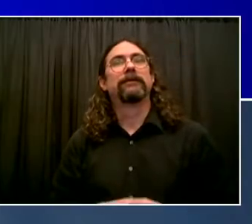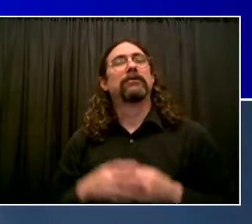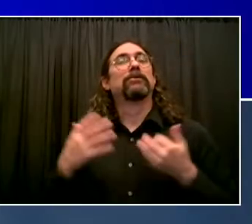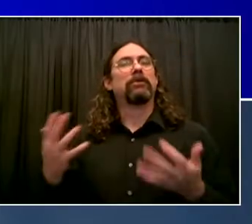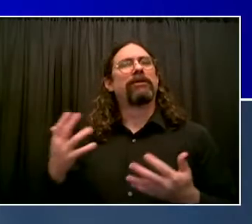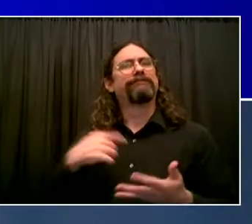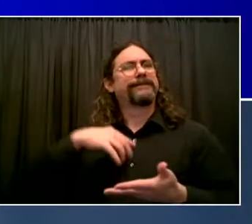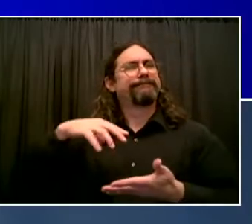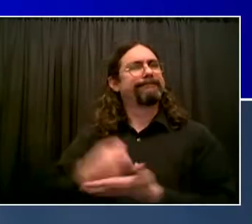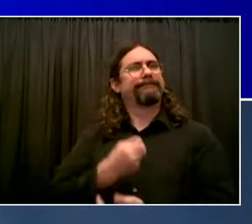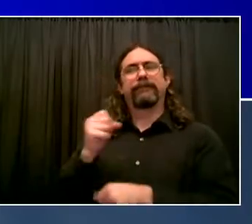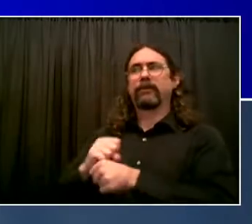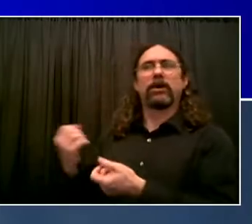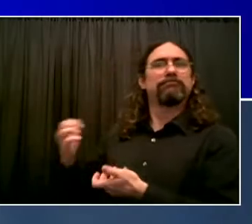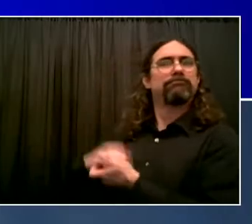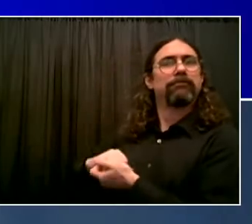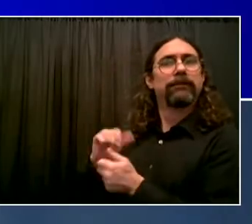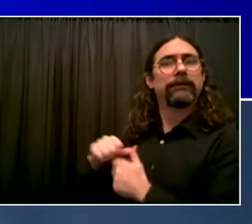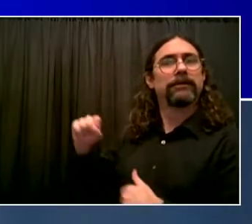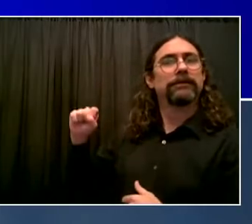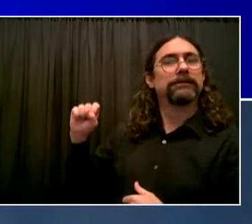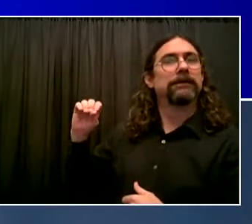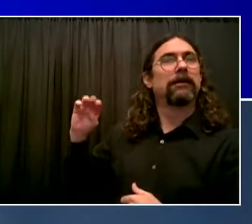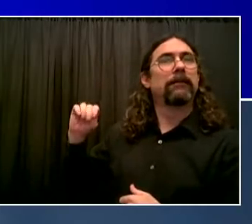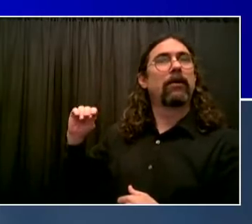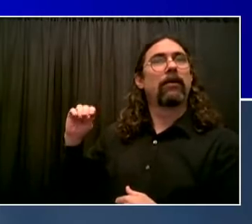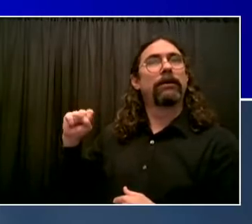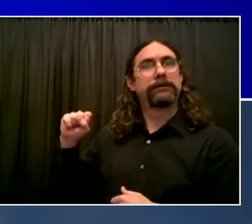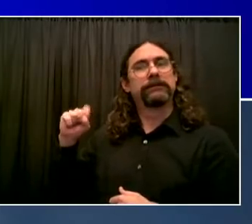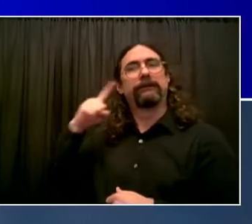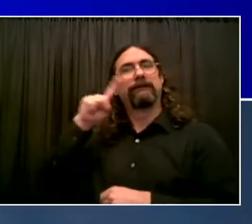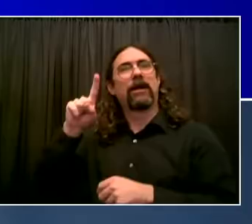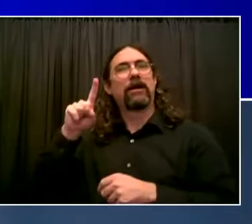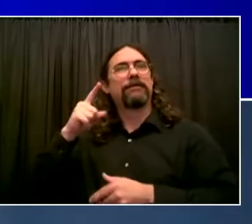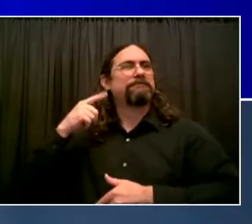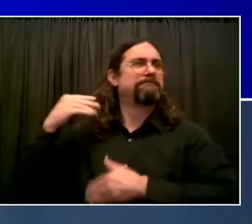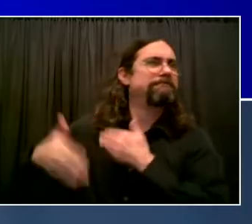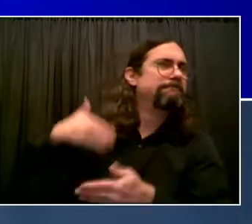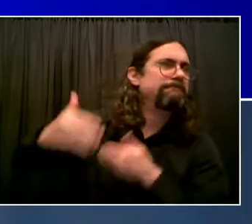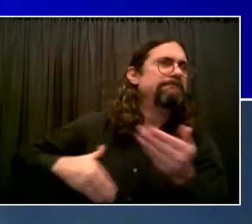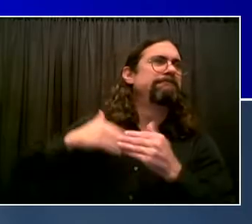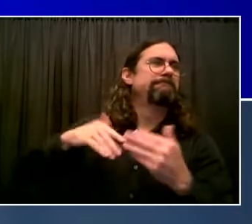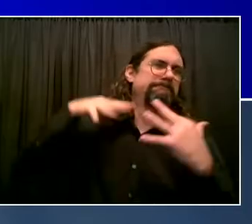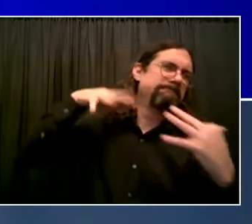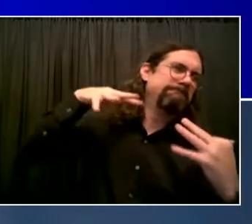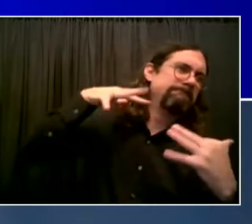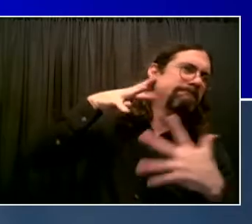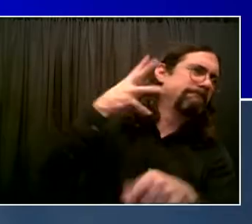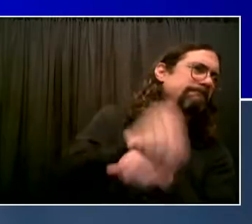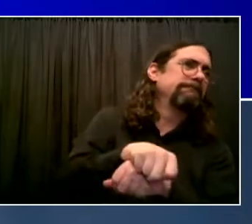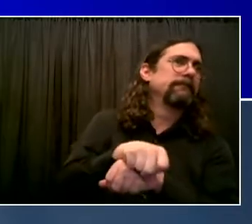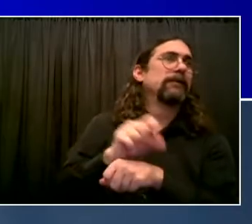HEALTHCARE PRODUCERS AND WE ARE CREATING THE ABILITY FOR THEM